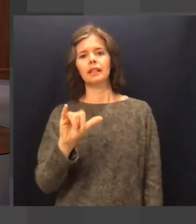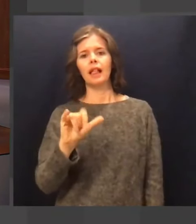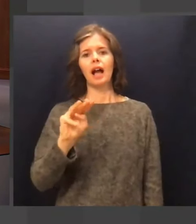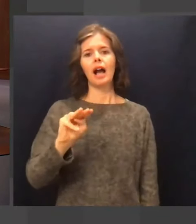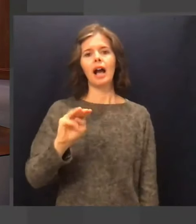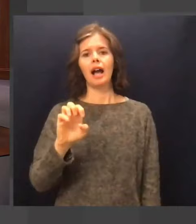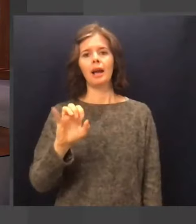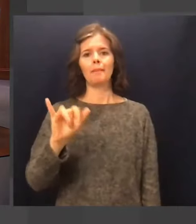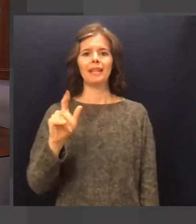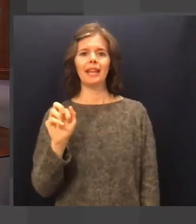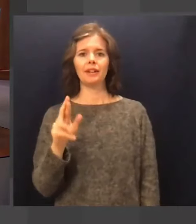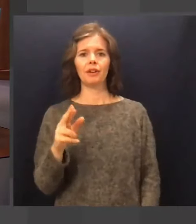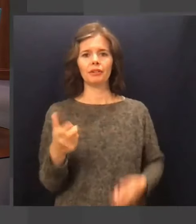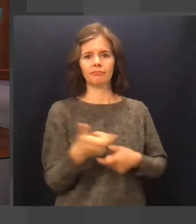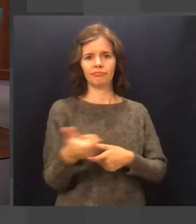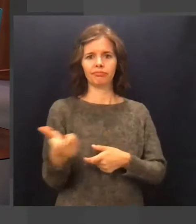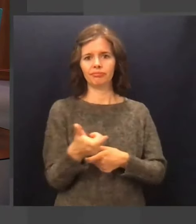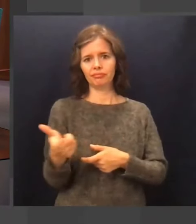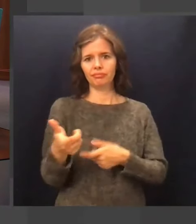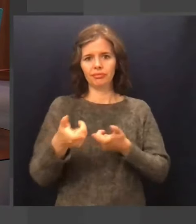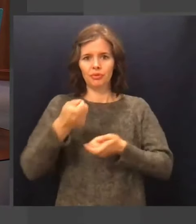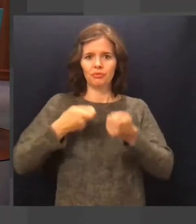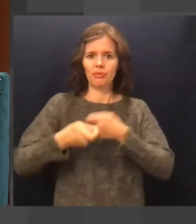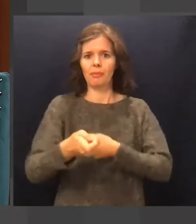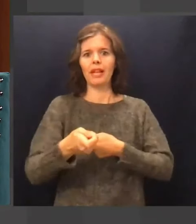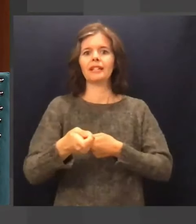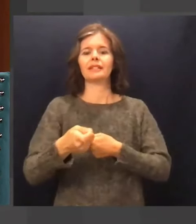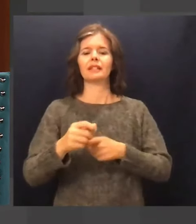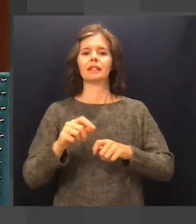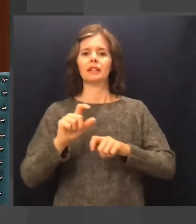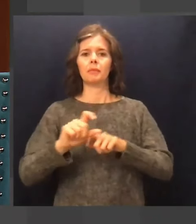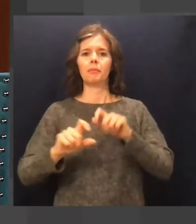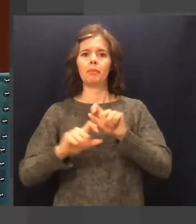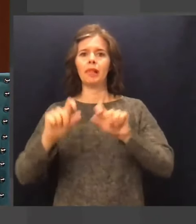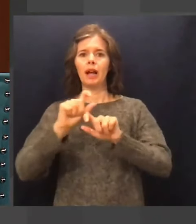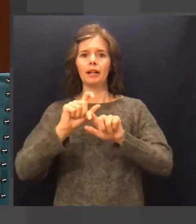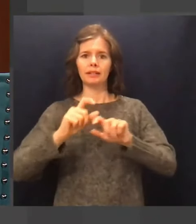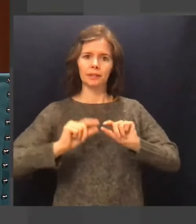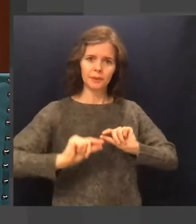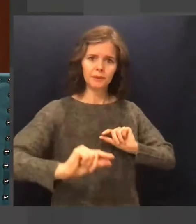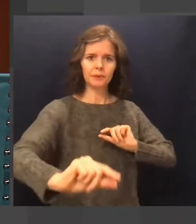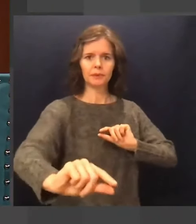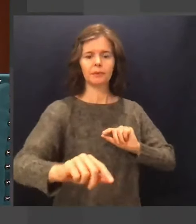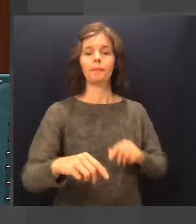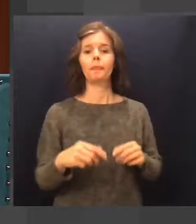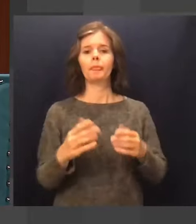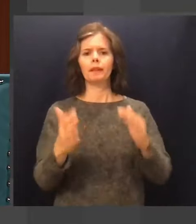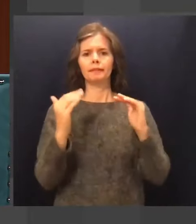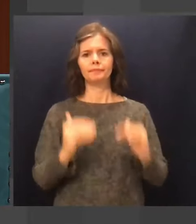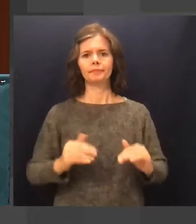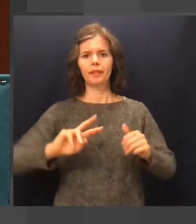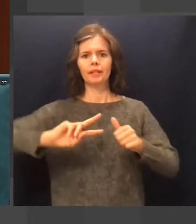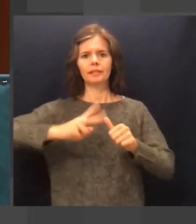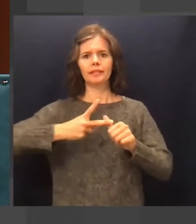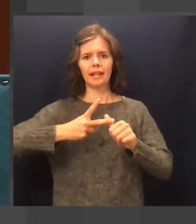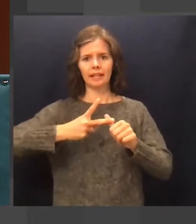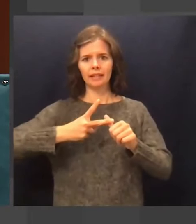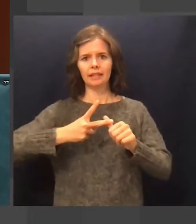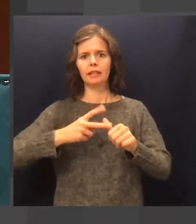YEAH, SO THAT IS ANOTHER EXAMPLE OF HOW COMBINING THE MANY DIFFERENT EFFECTS. FOR EXAMPLE THE SLIMENATOR WAS USING THE VENT AND THE FIELD COMMAND TO REPLACE THE BLOCKS AT